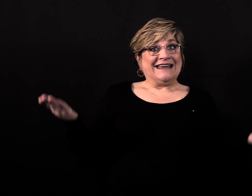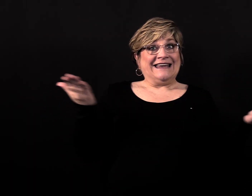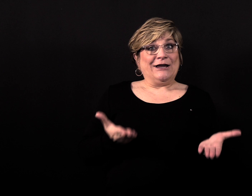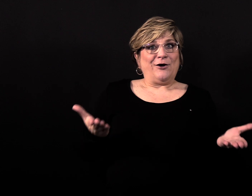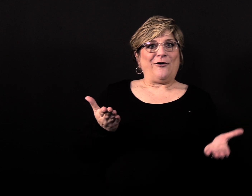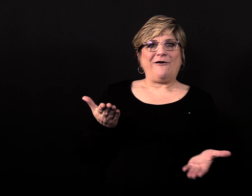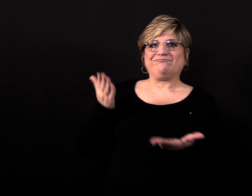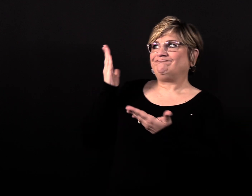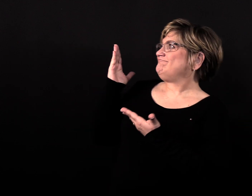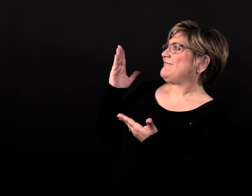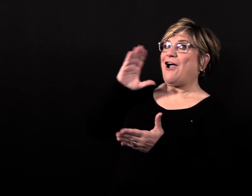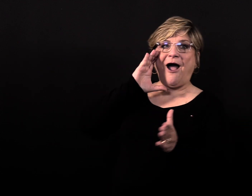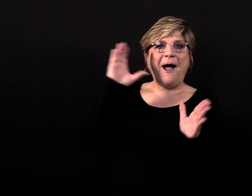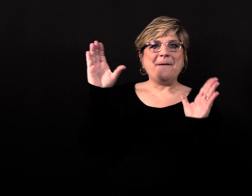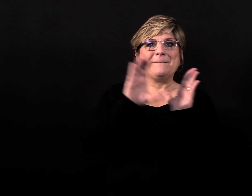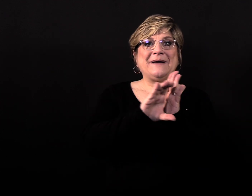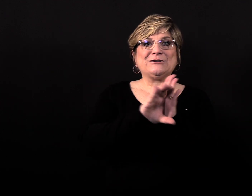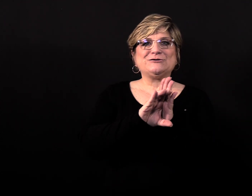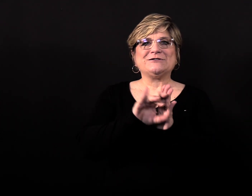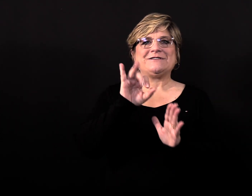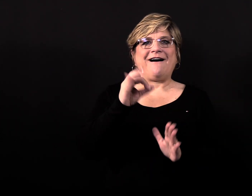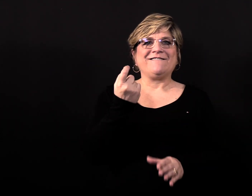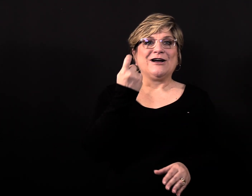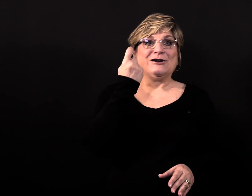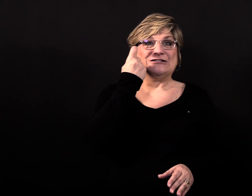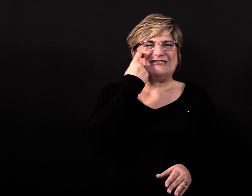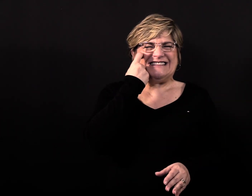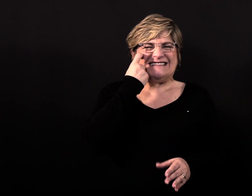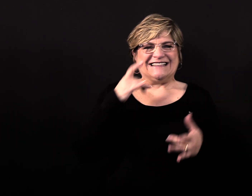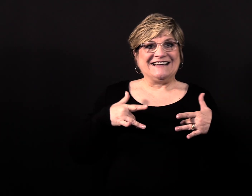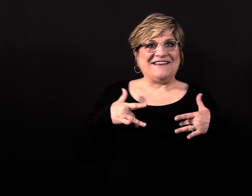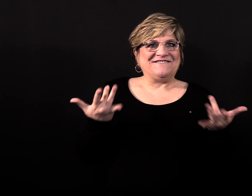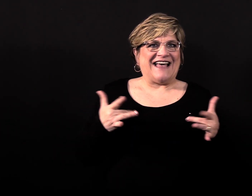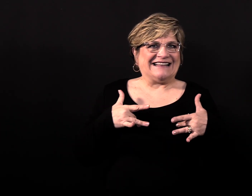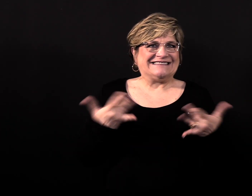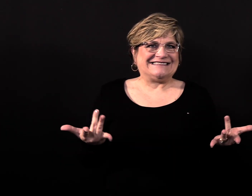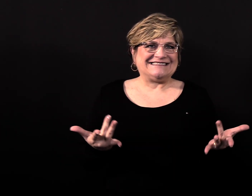Here are pictures of the recent events.